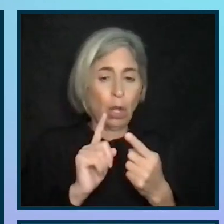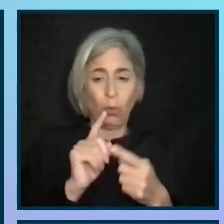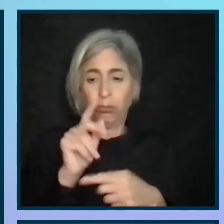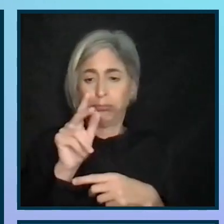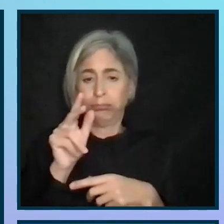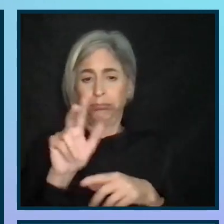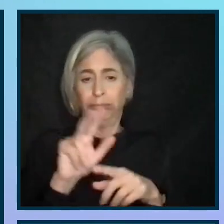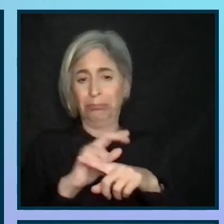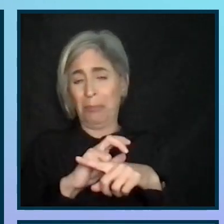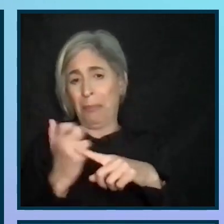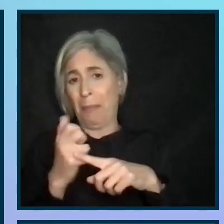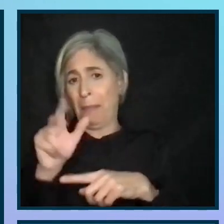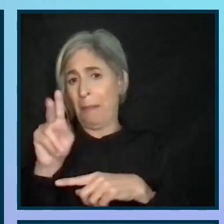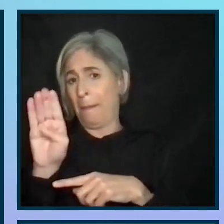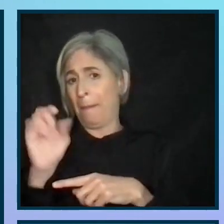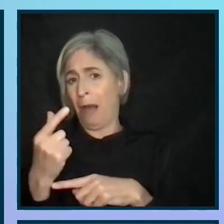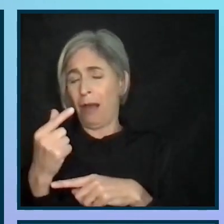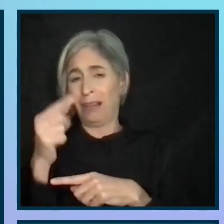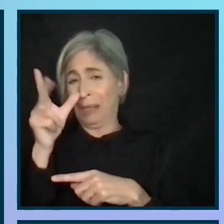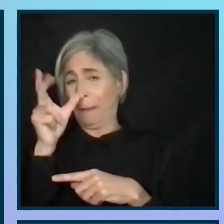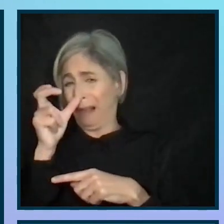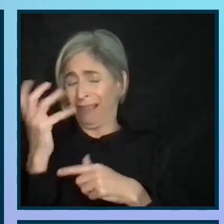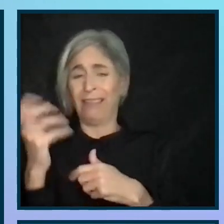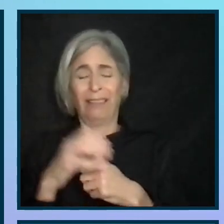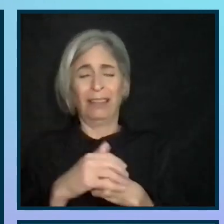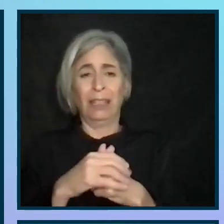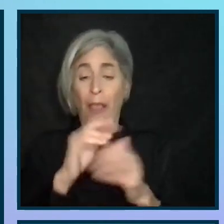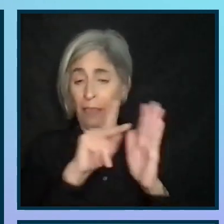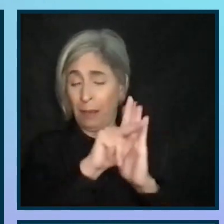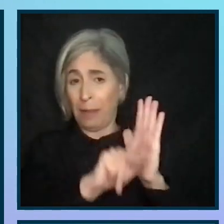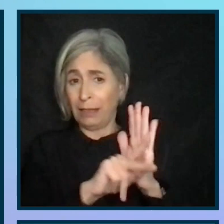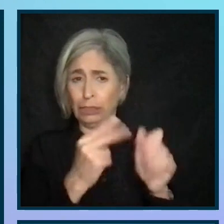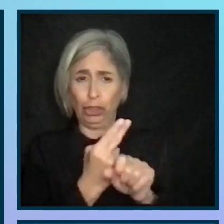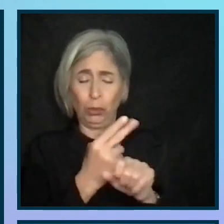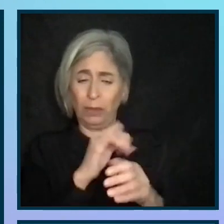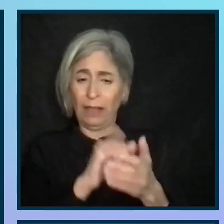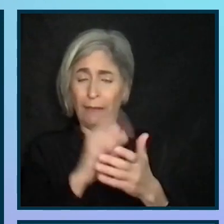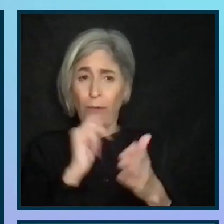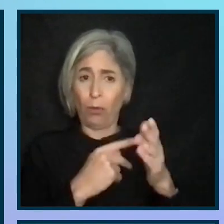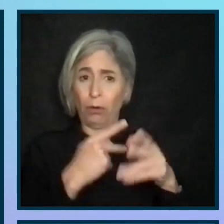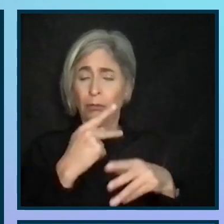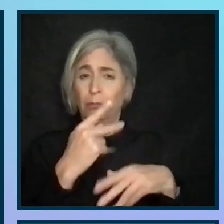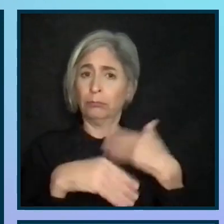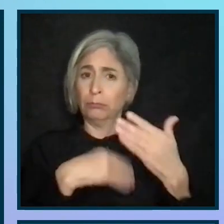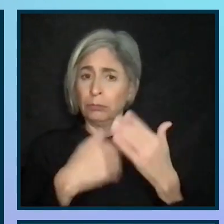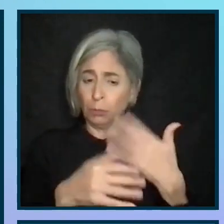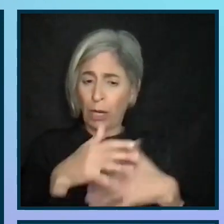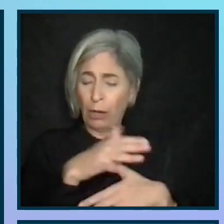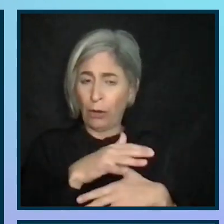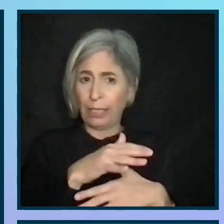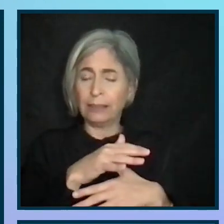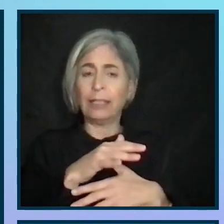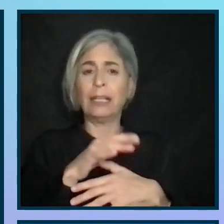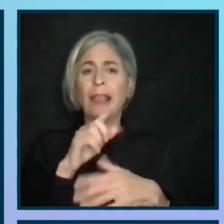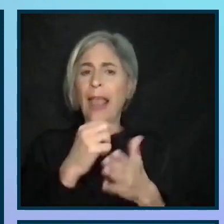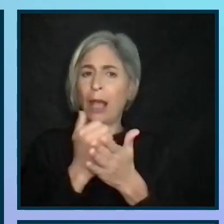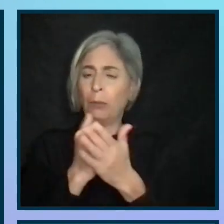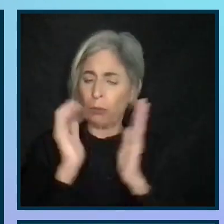And being able to take that accessibility policy and use that for your prioritization, can help you to focus